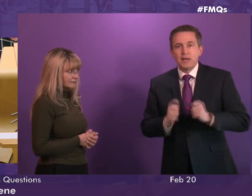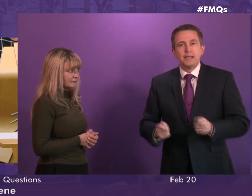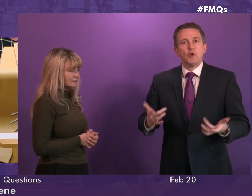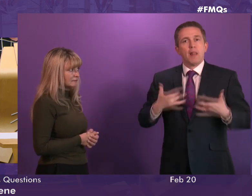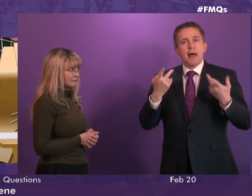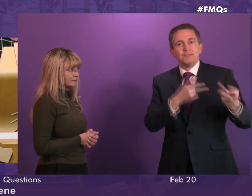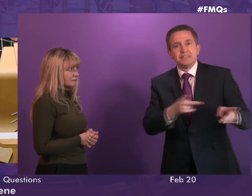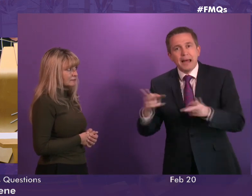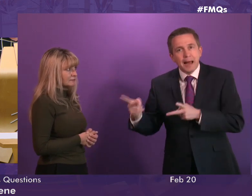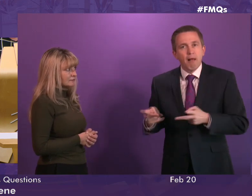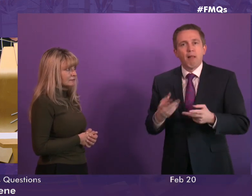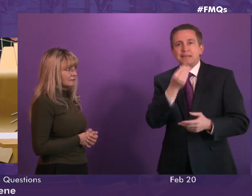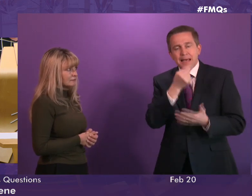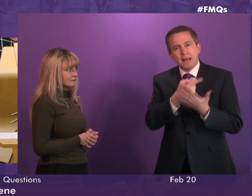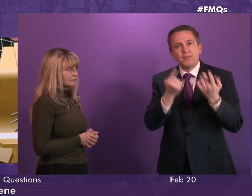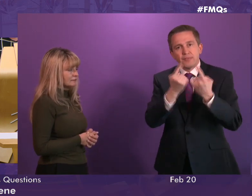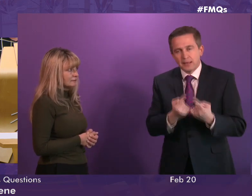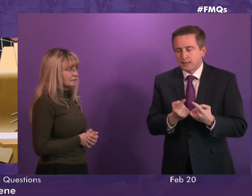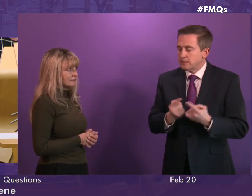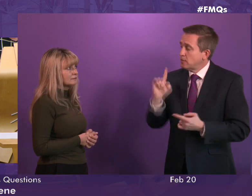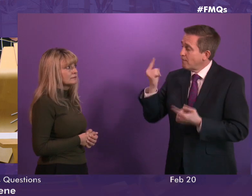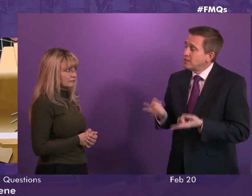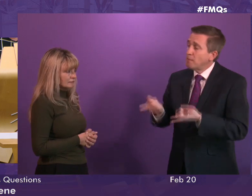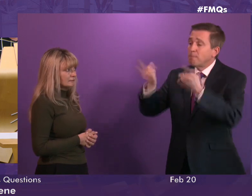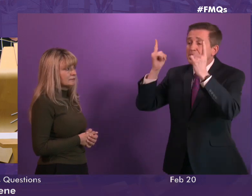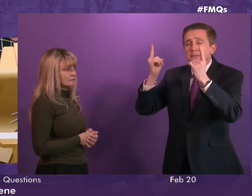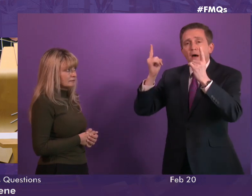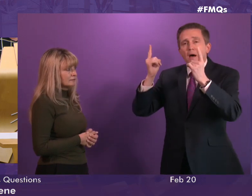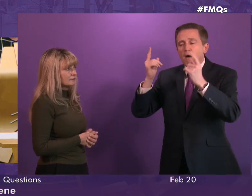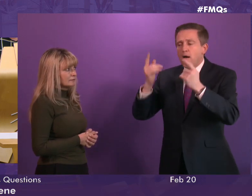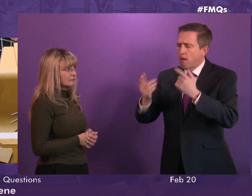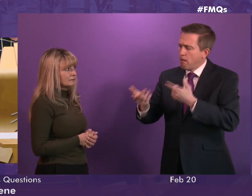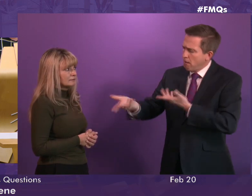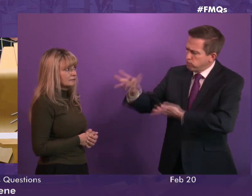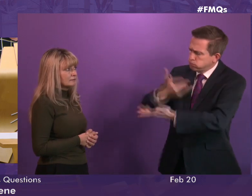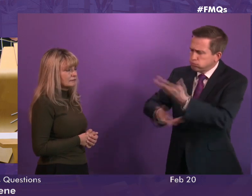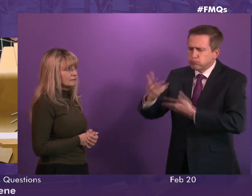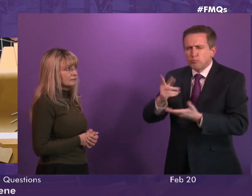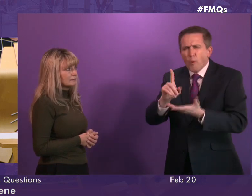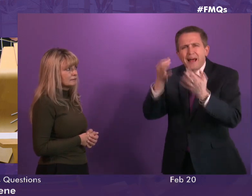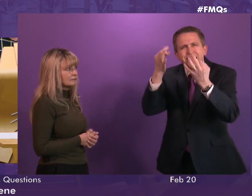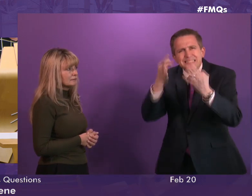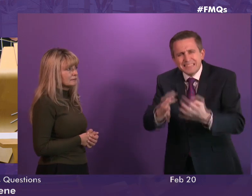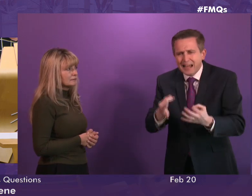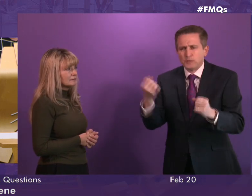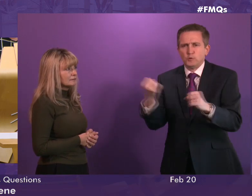In light of that, what specifically is being done to identify undiagnosed cases, so that